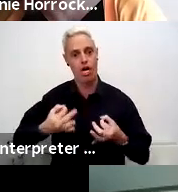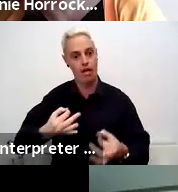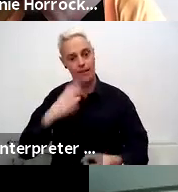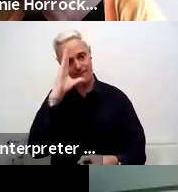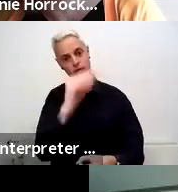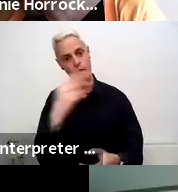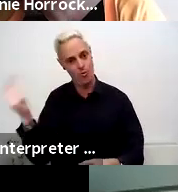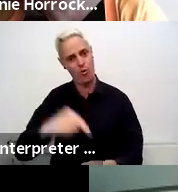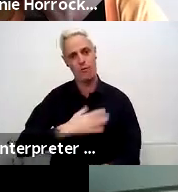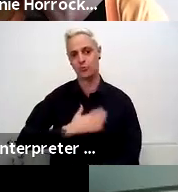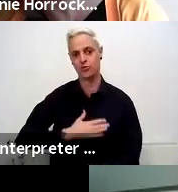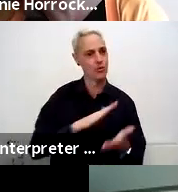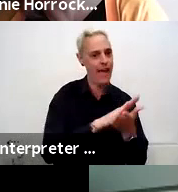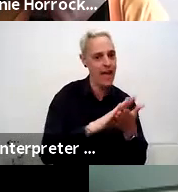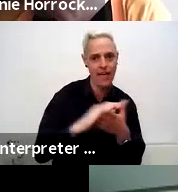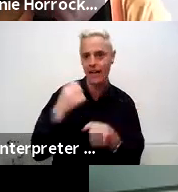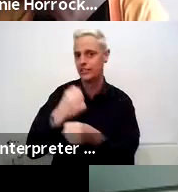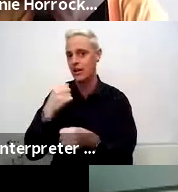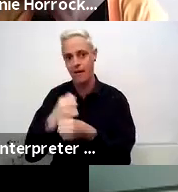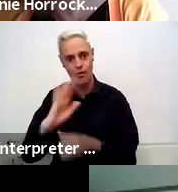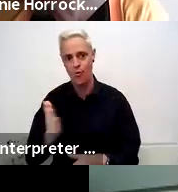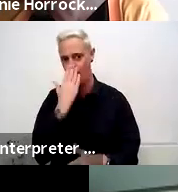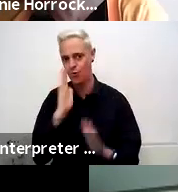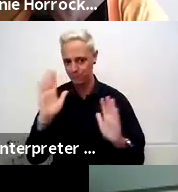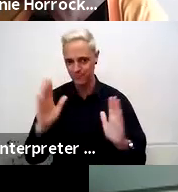So I do apologize have a German as well for that.